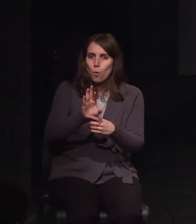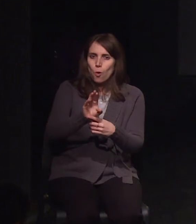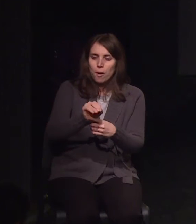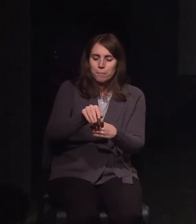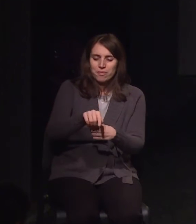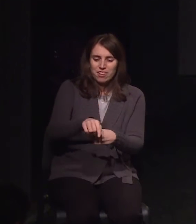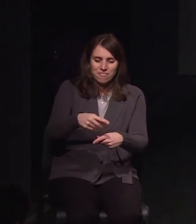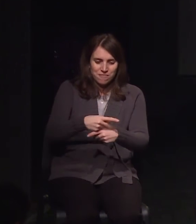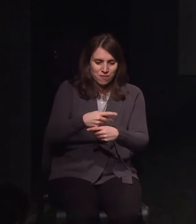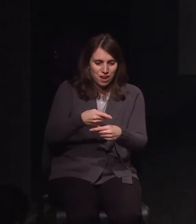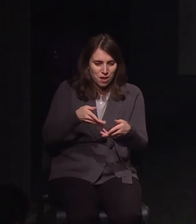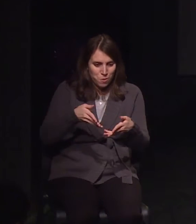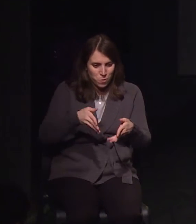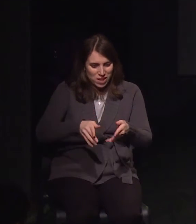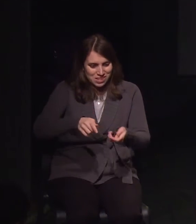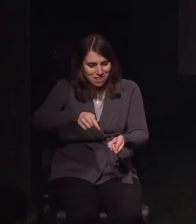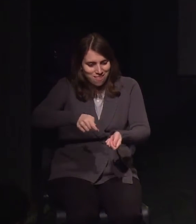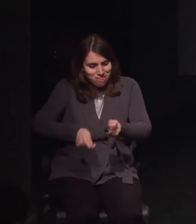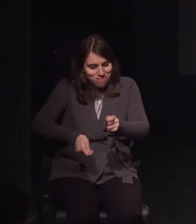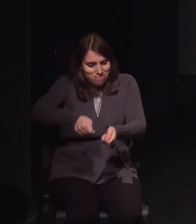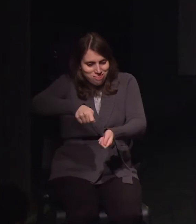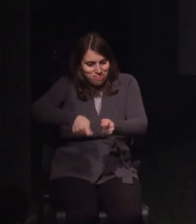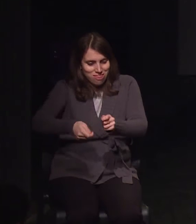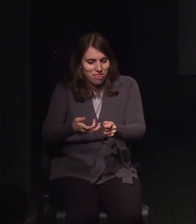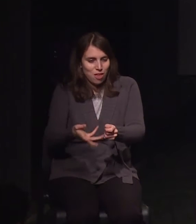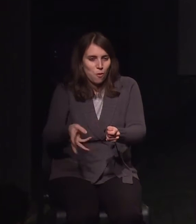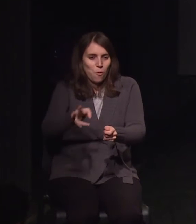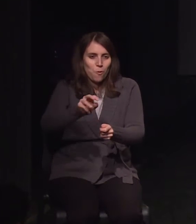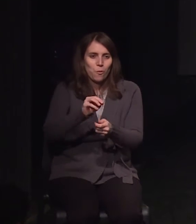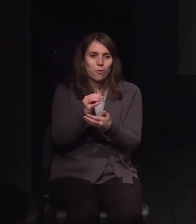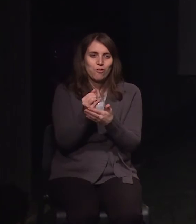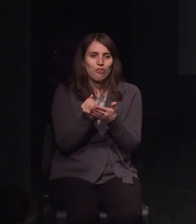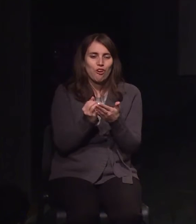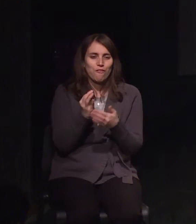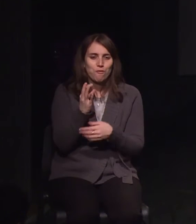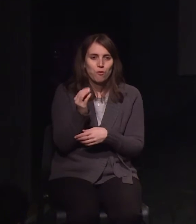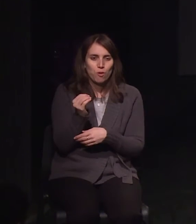And I think that if we in the dance world similarly harness that kind of energy, and